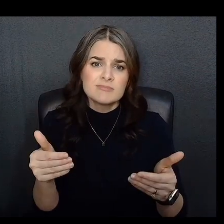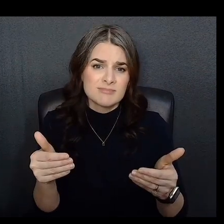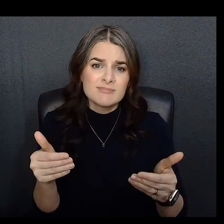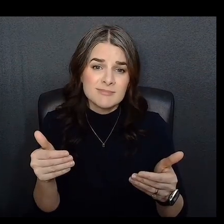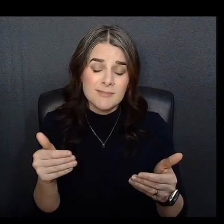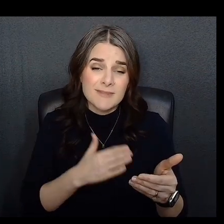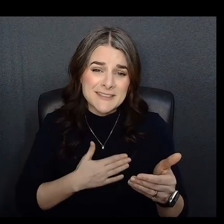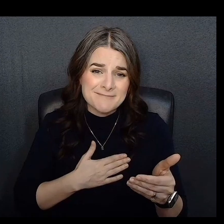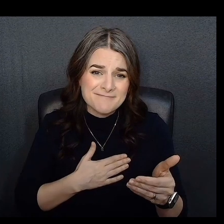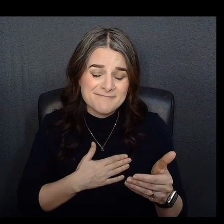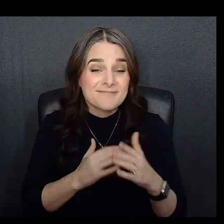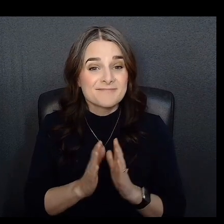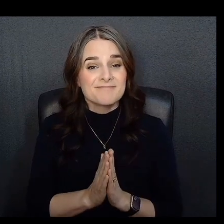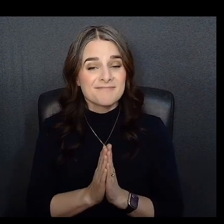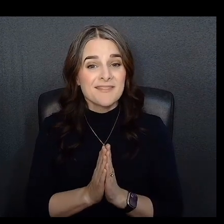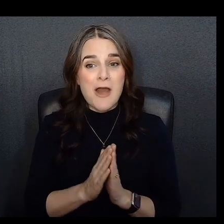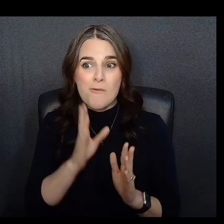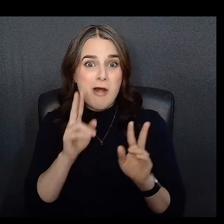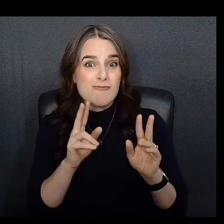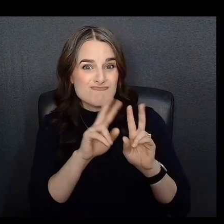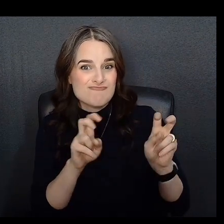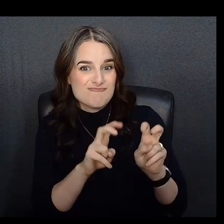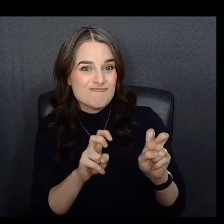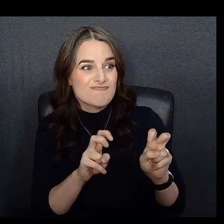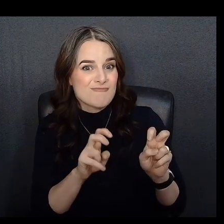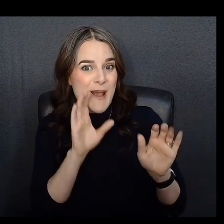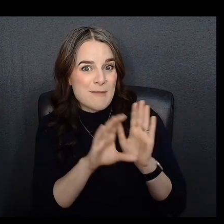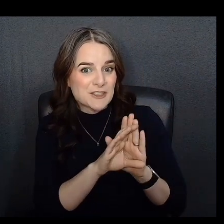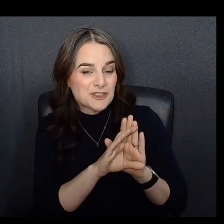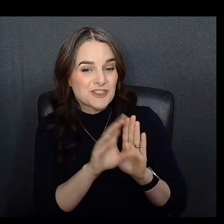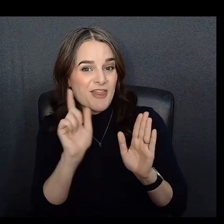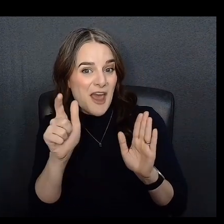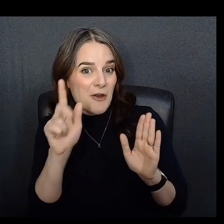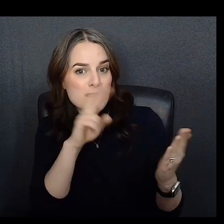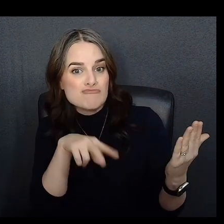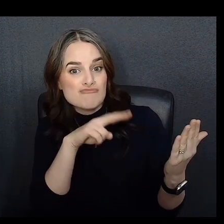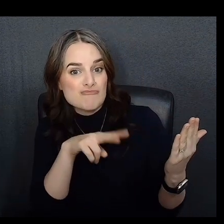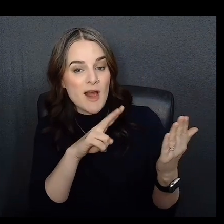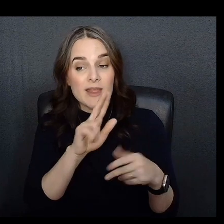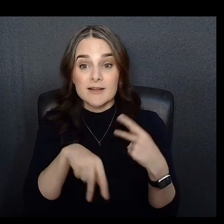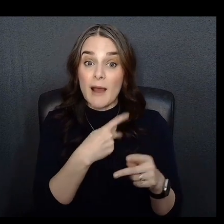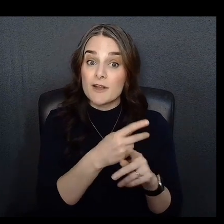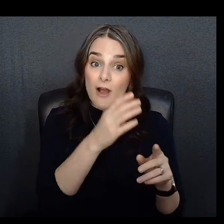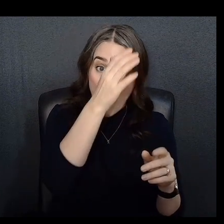Again, we will be looking at images later of how these types of concepts and vocabulary